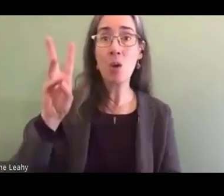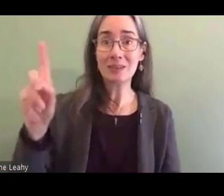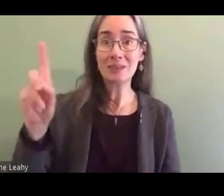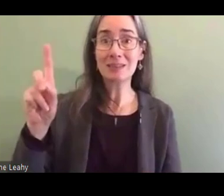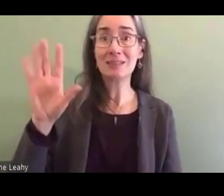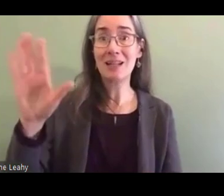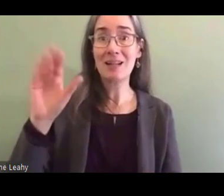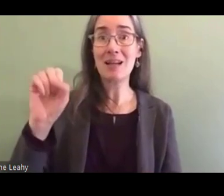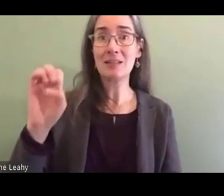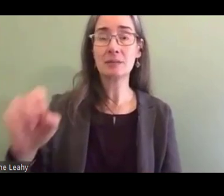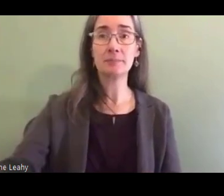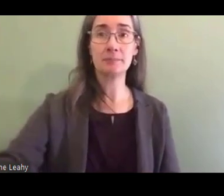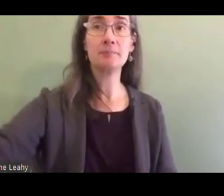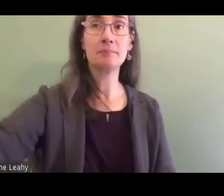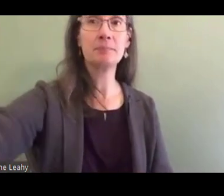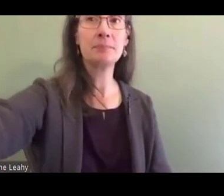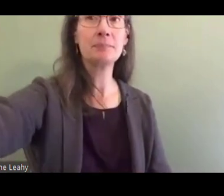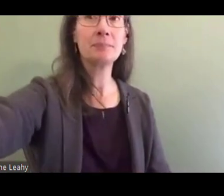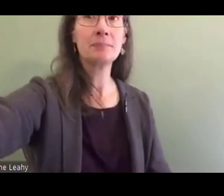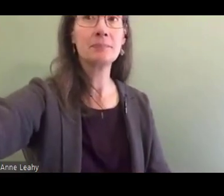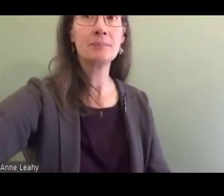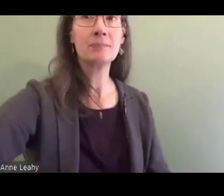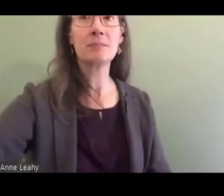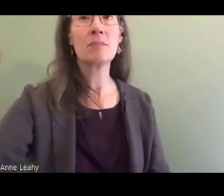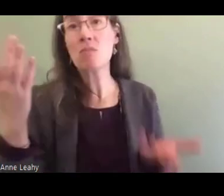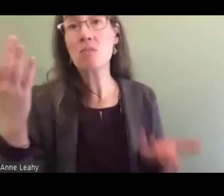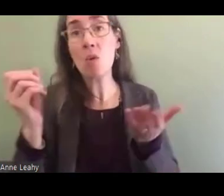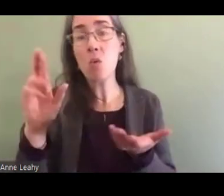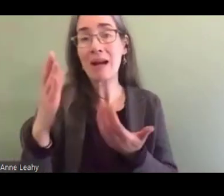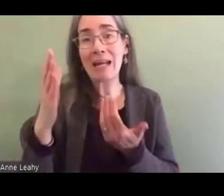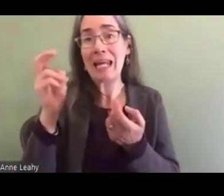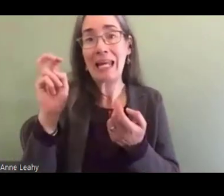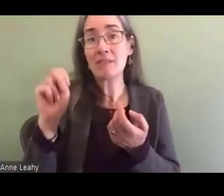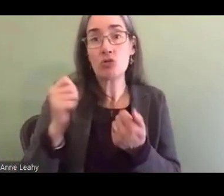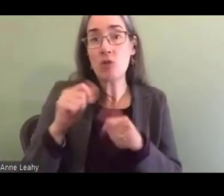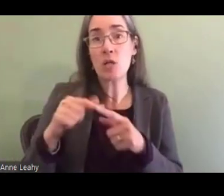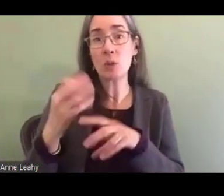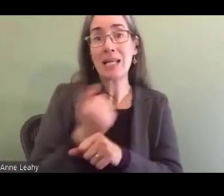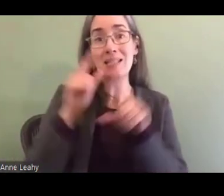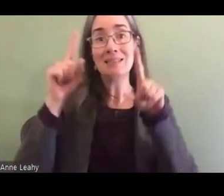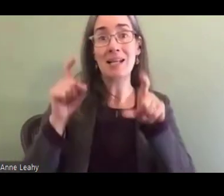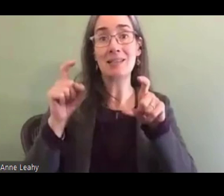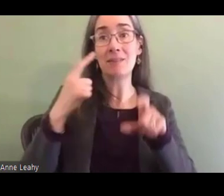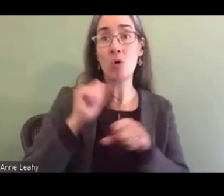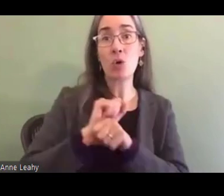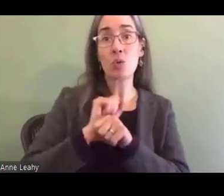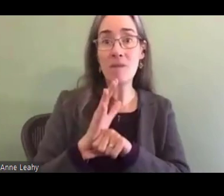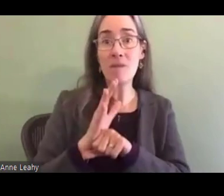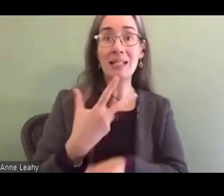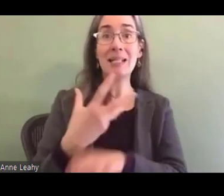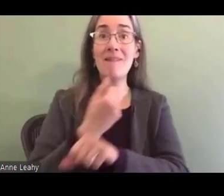It is, or even trying to get tested for COVID‑19, or the vaccine.